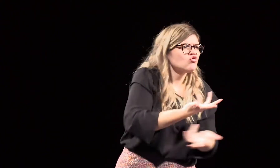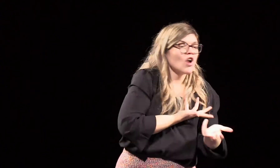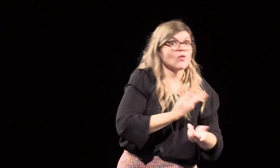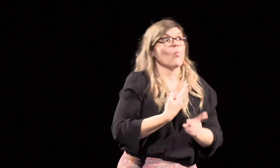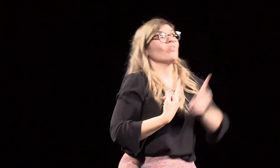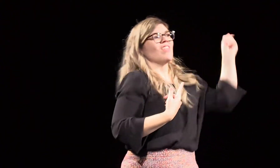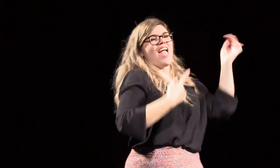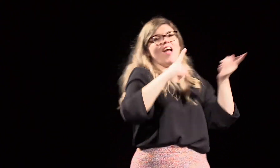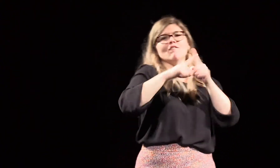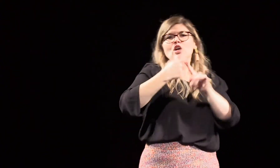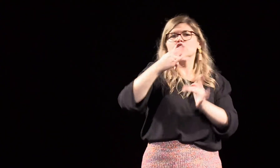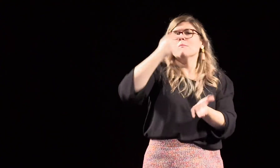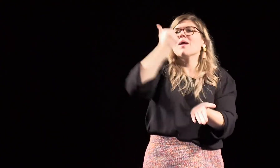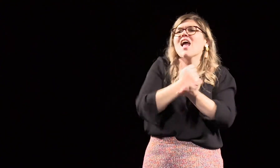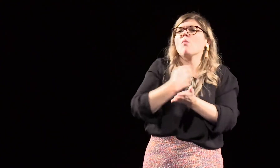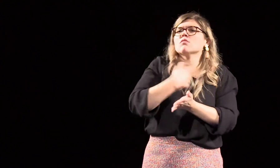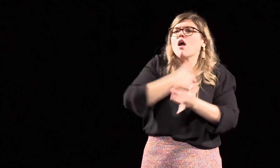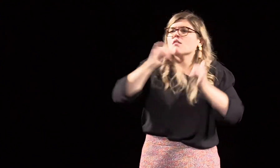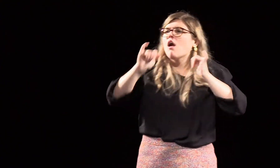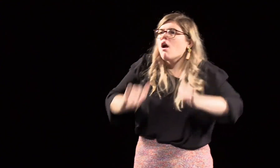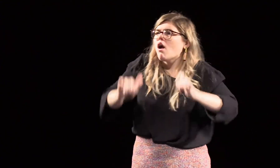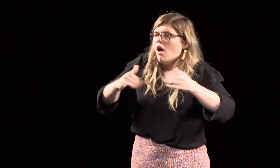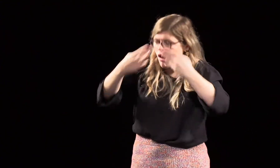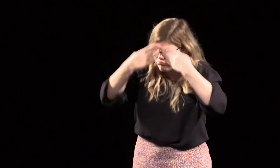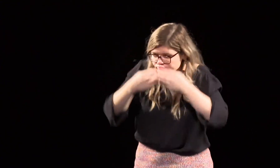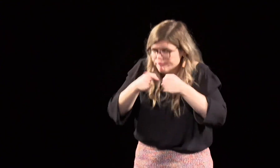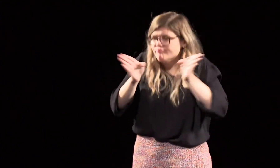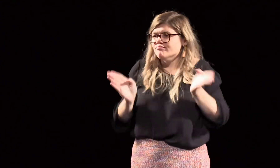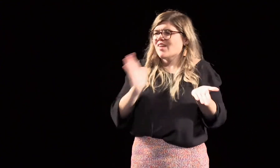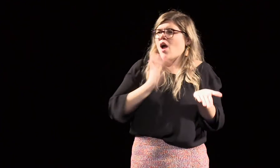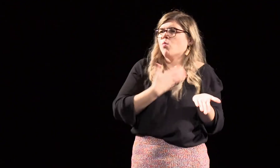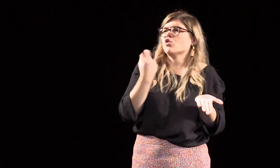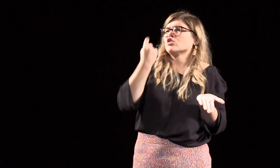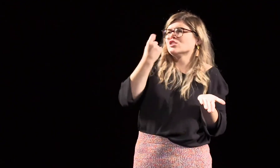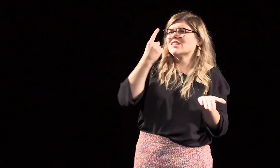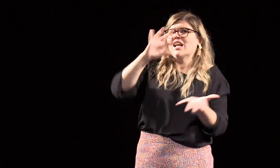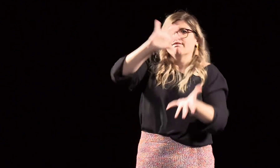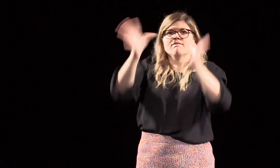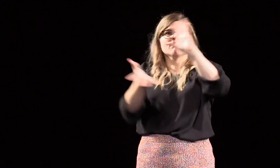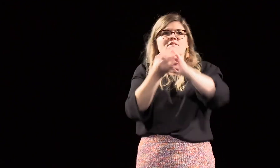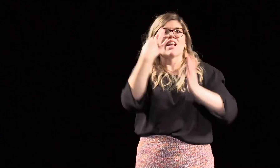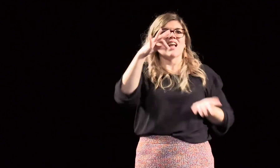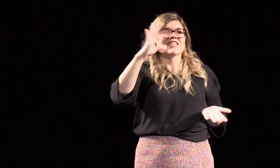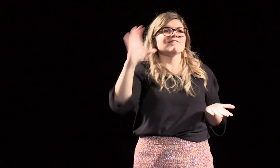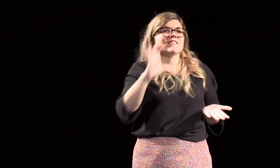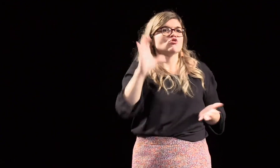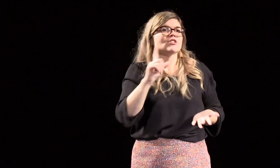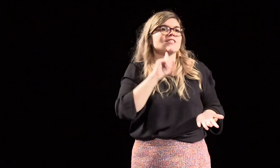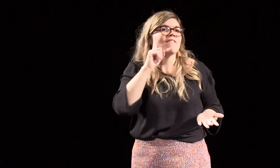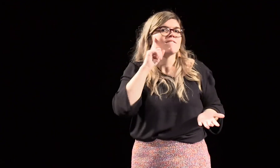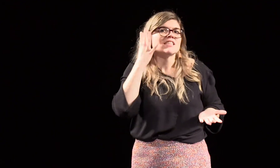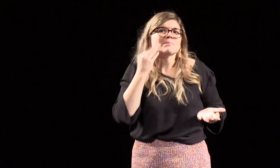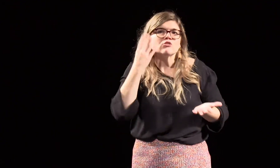deaf and hearing people communicated. So, finally, with these letters, it broadens our understanding of these relationships